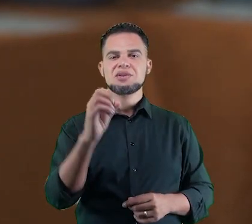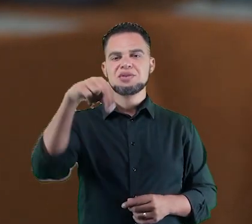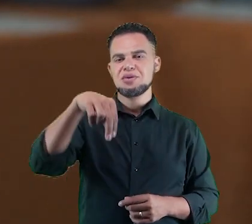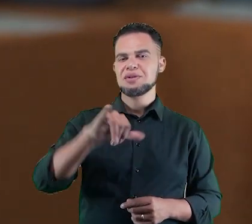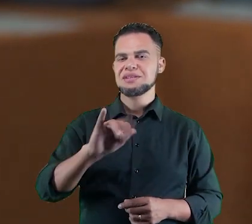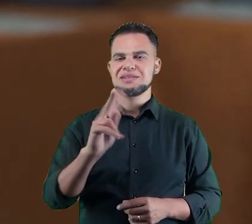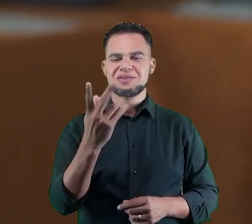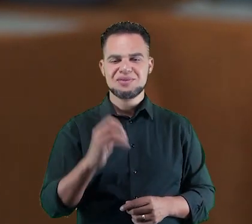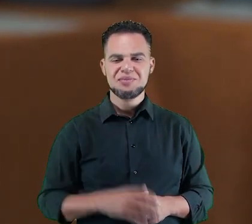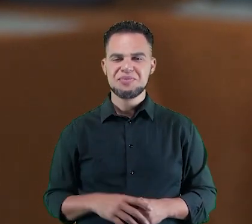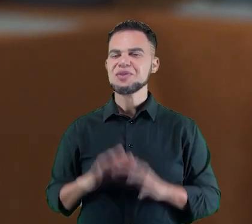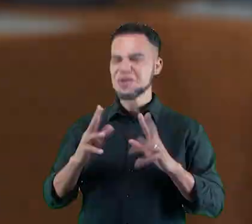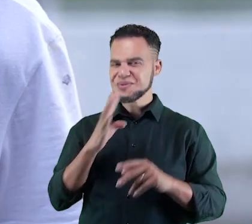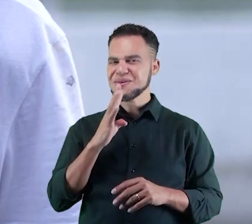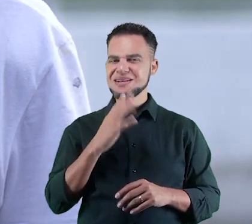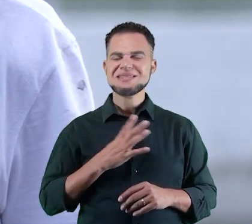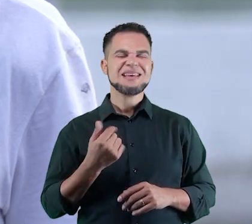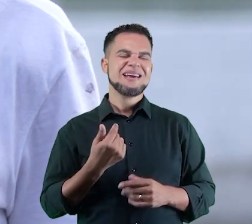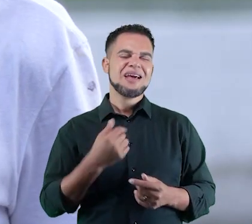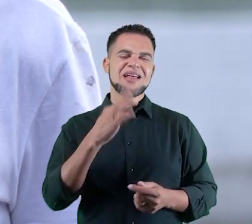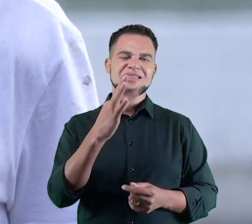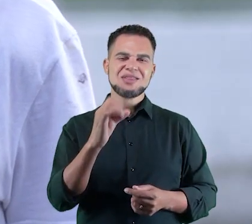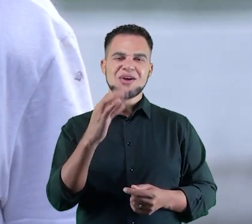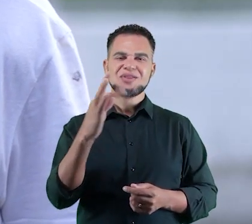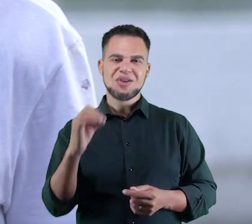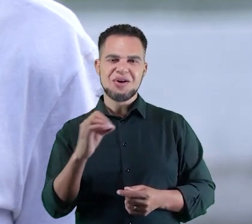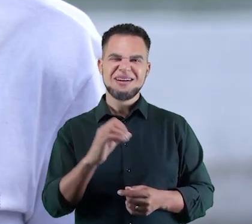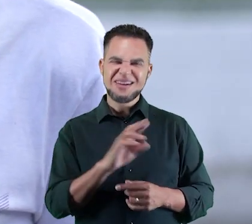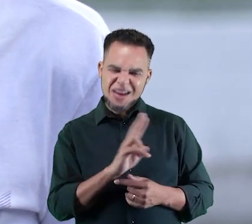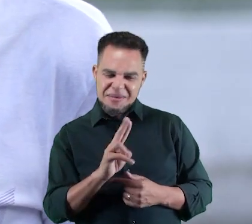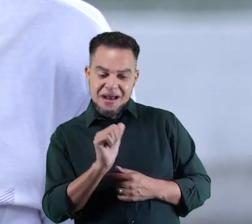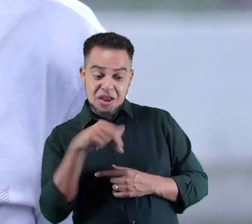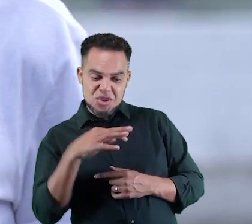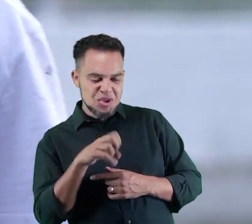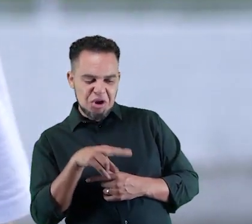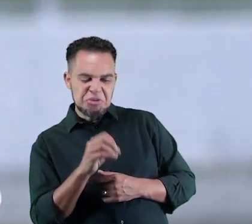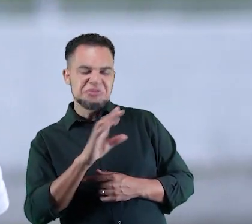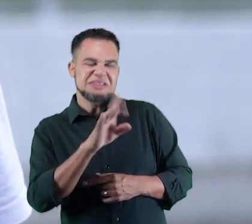but his name is Toninho, right? Everybody knows me as Totó, if you say Antônio, is not for everybody.